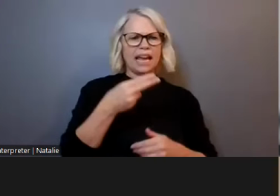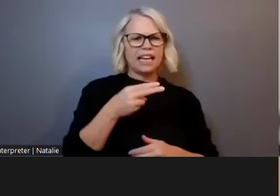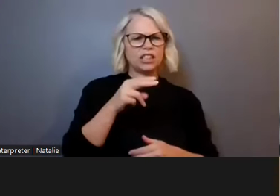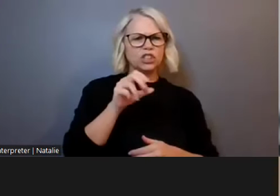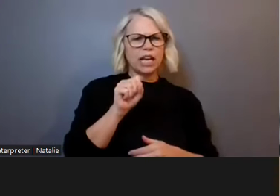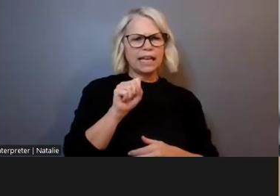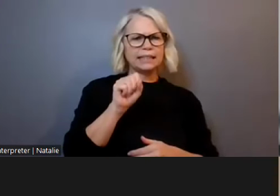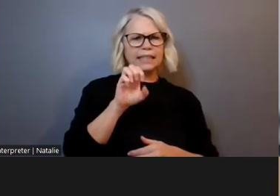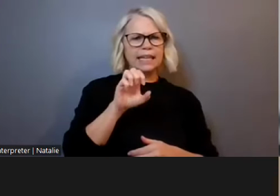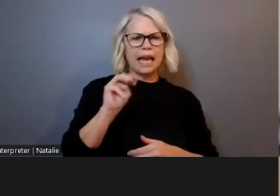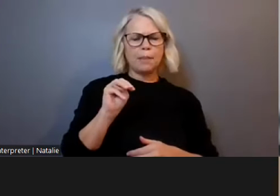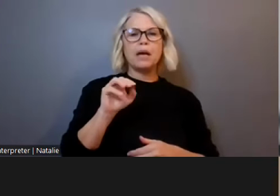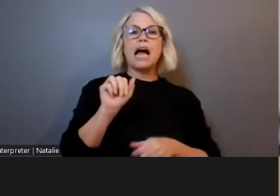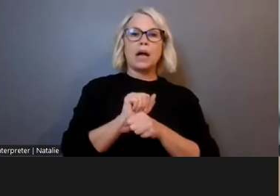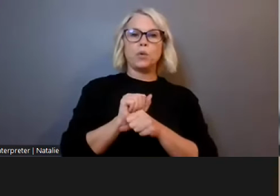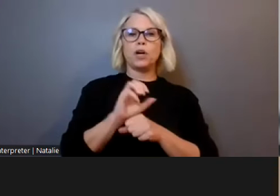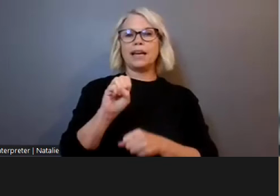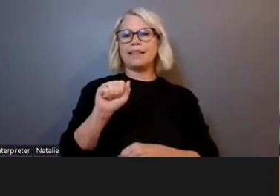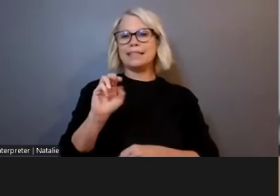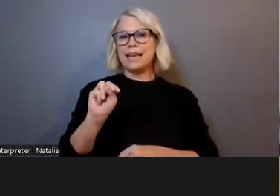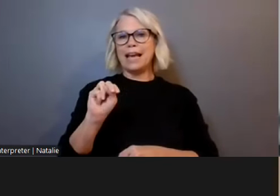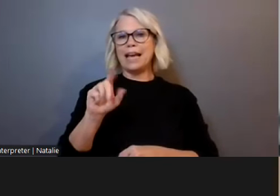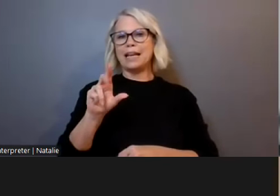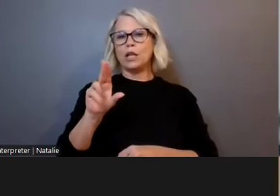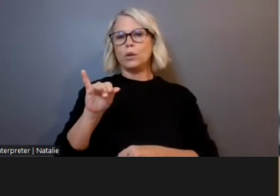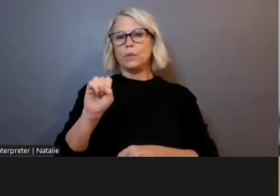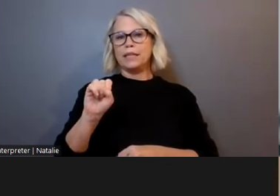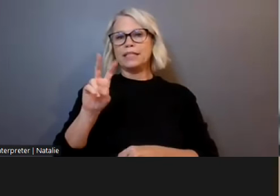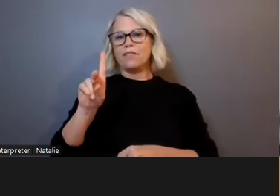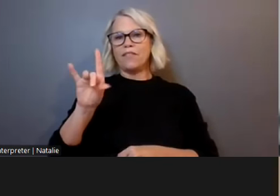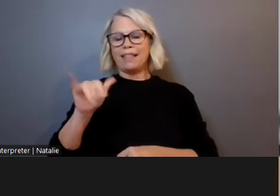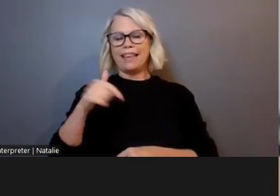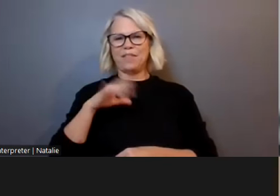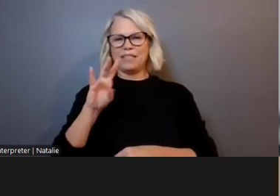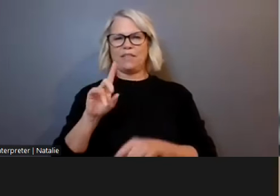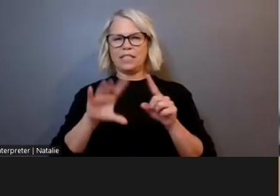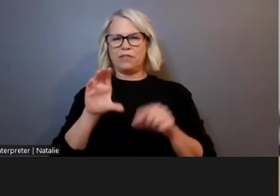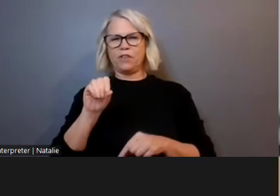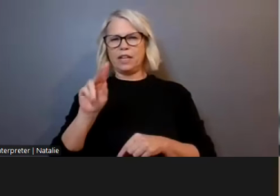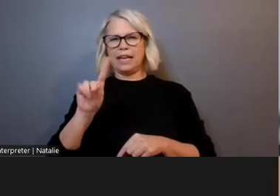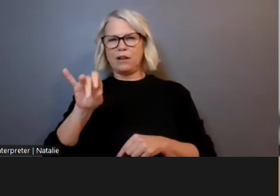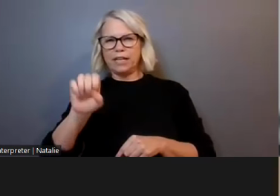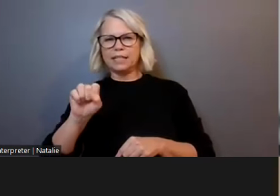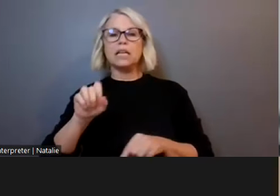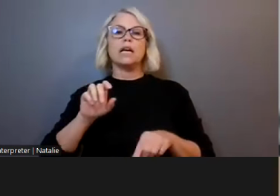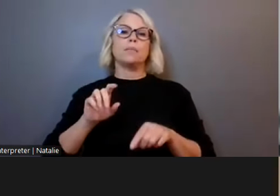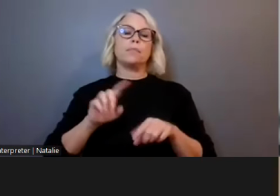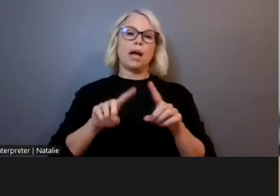I work in the San Luis Valley area but overall, our field operations folks, there are 10 of